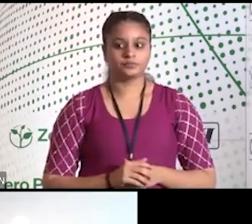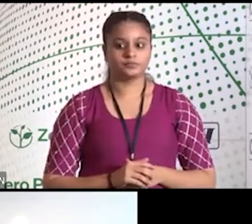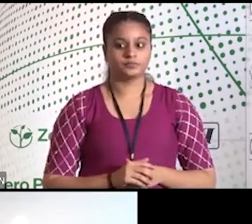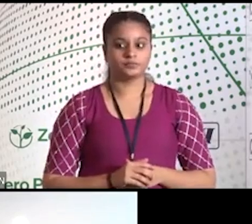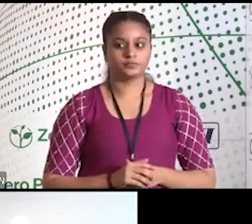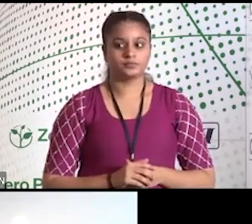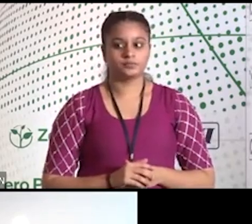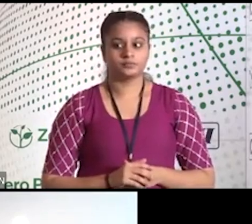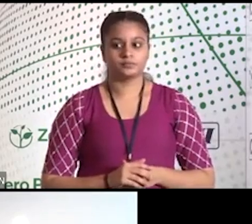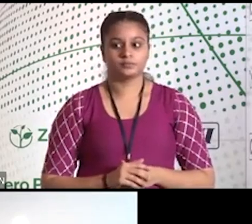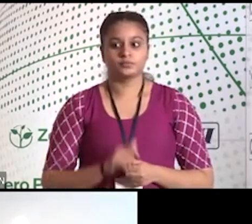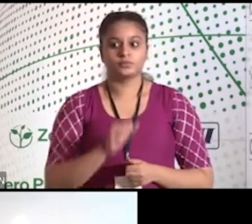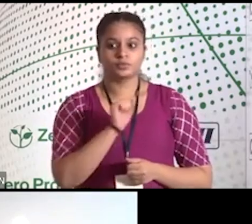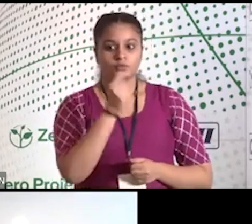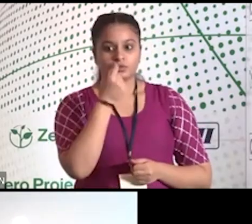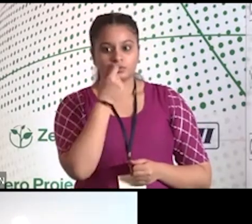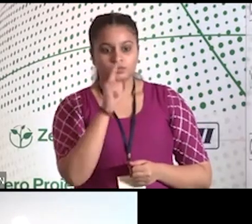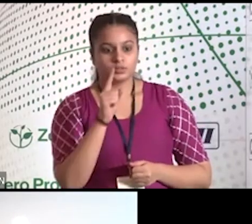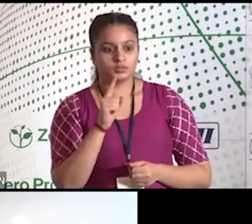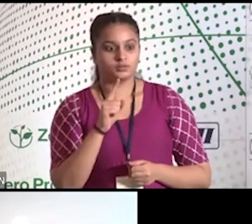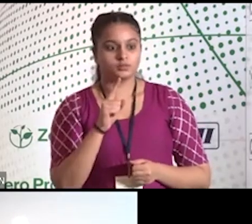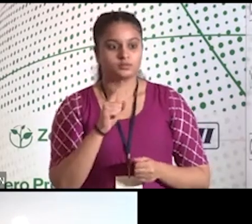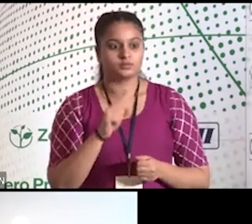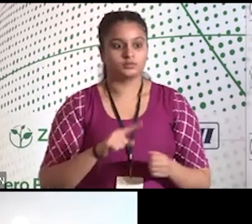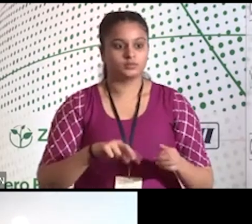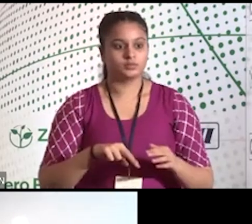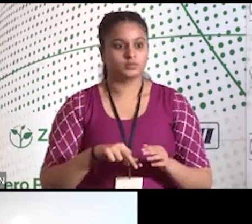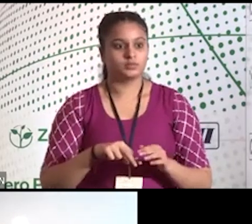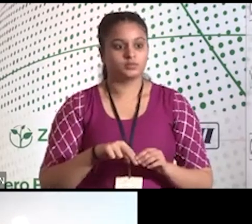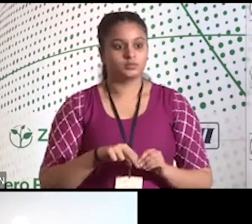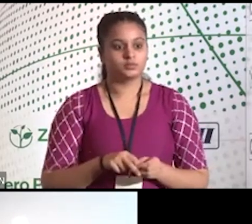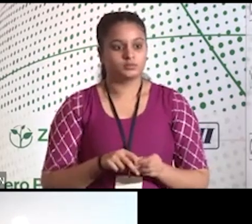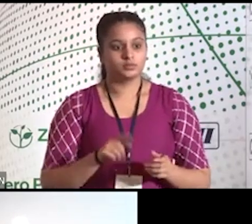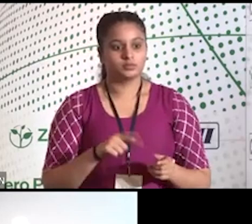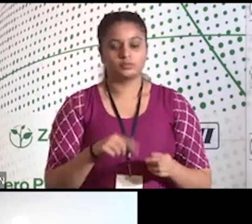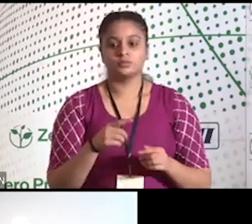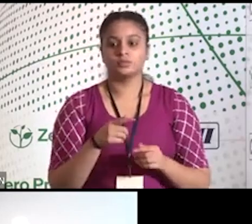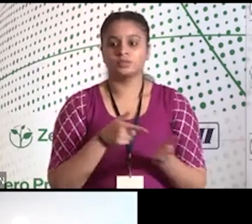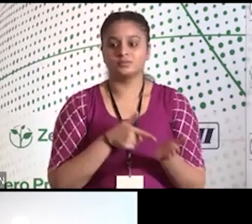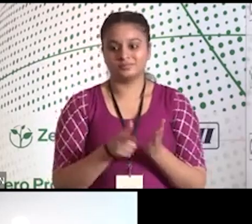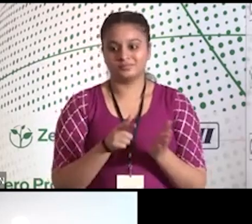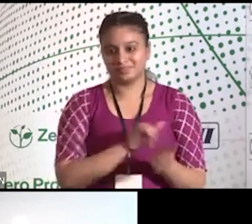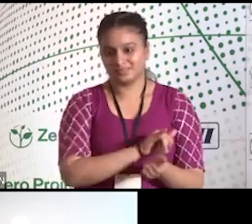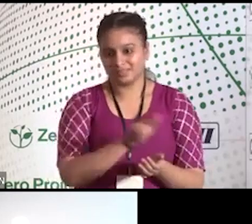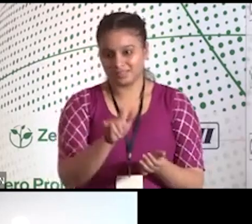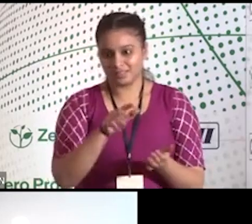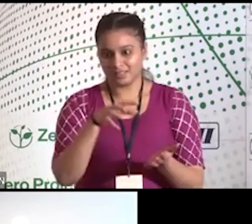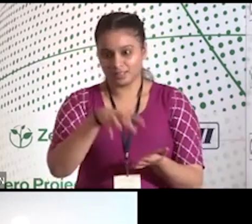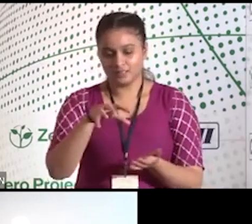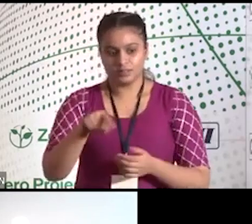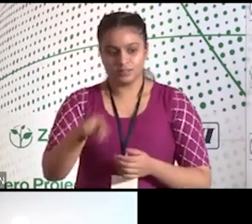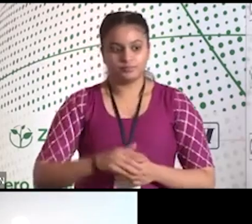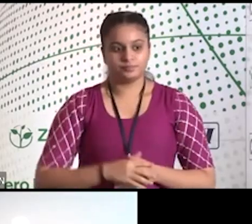Can I tell them that? On the way to the airport, Nisha worked closely with us and